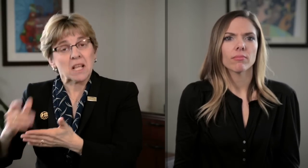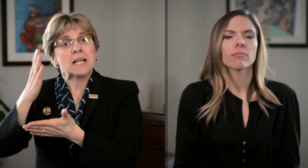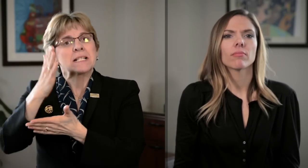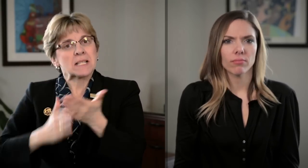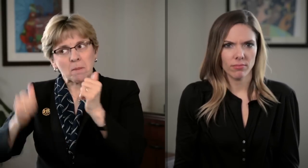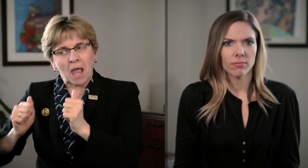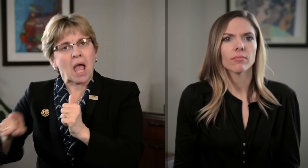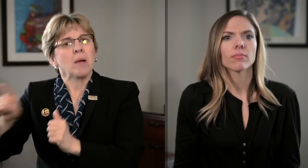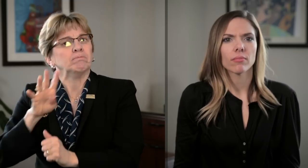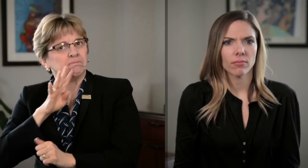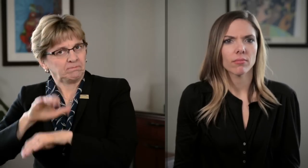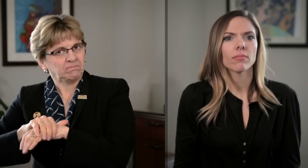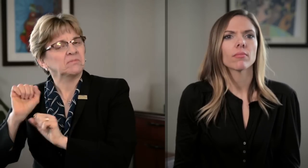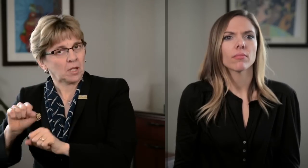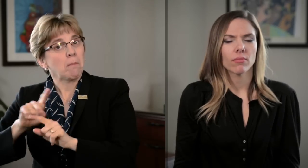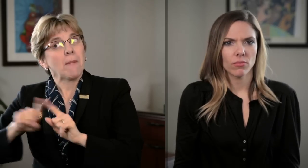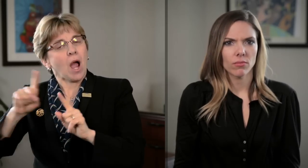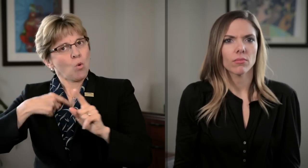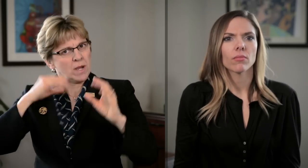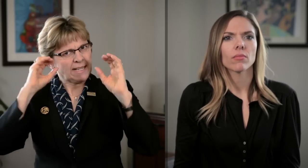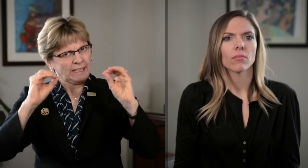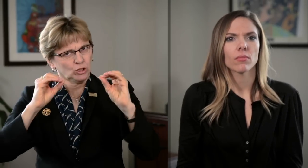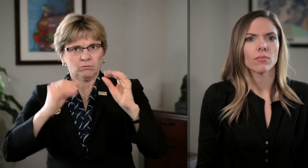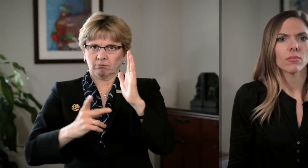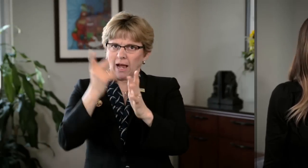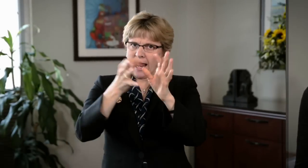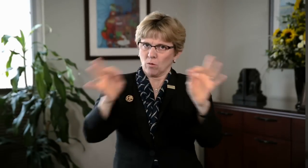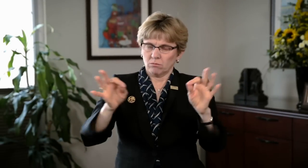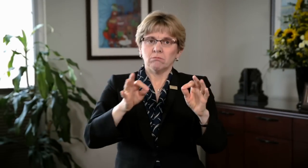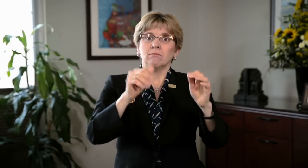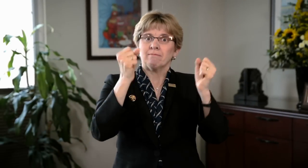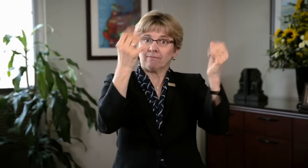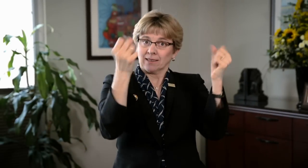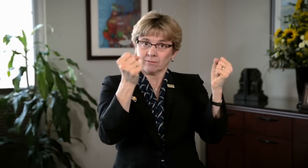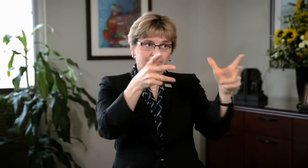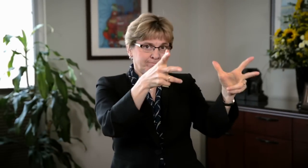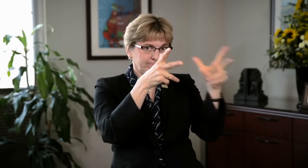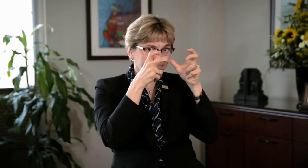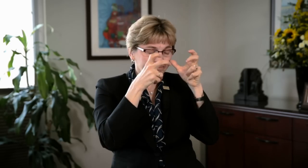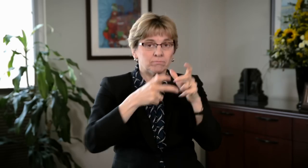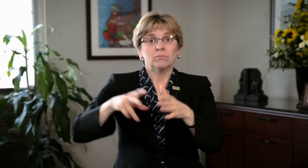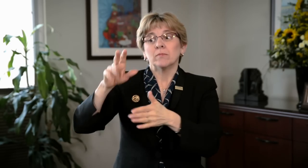Some students can speak English but we teach bilingualism: ASL is perceived through the eyes and written English